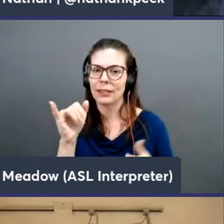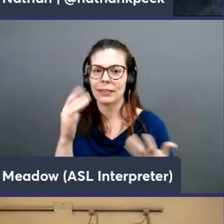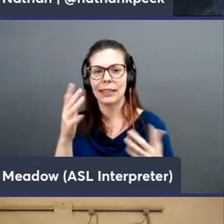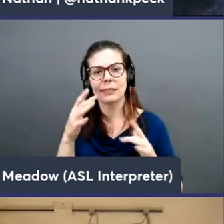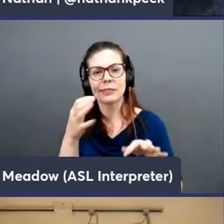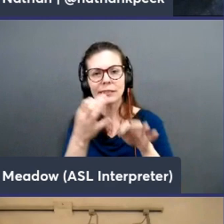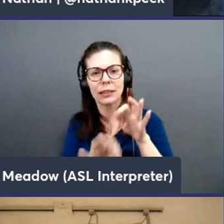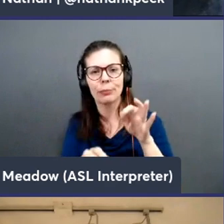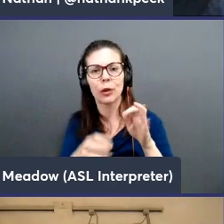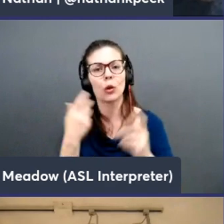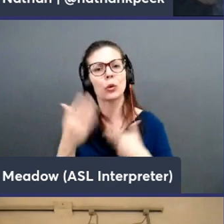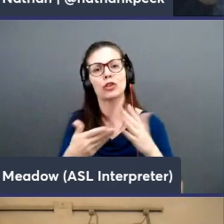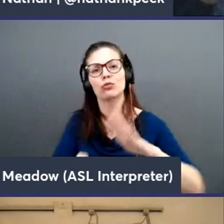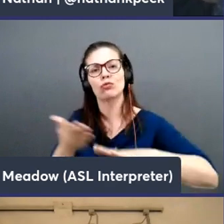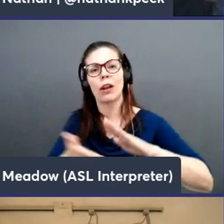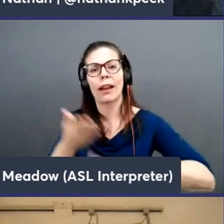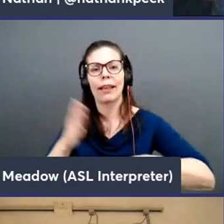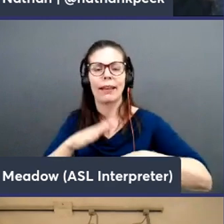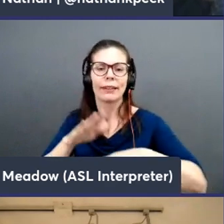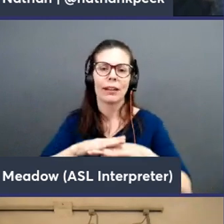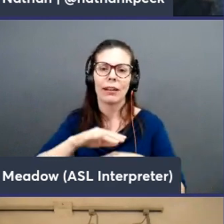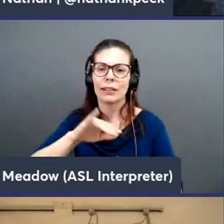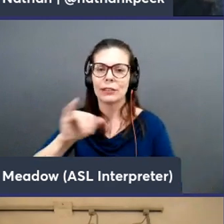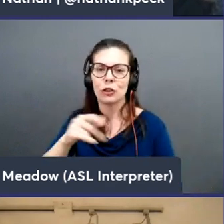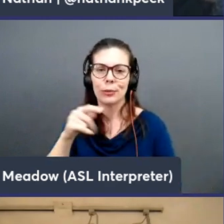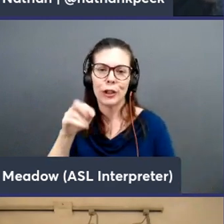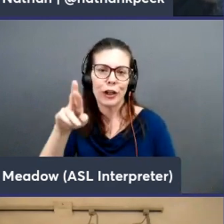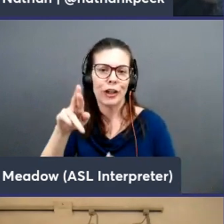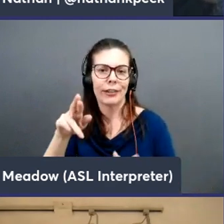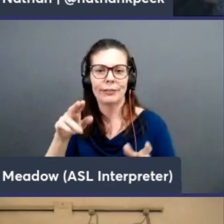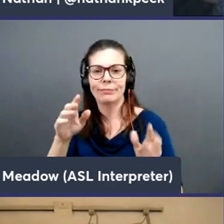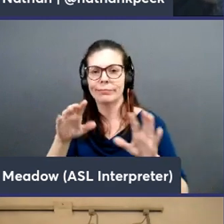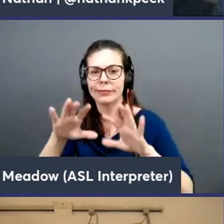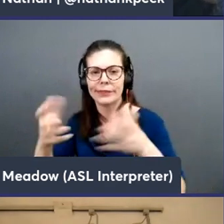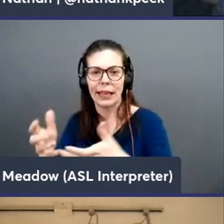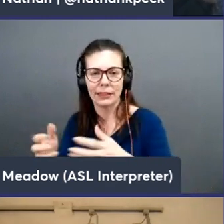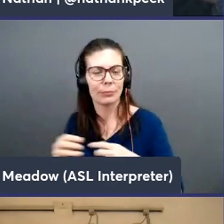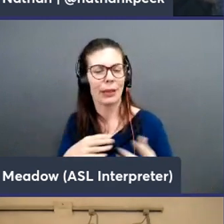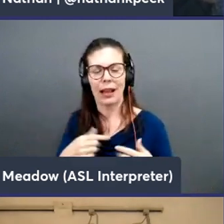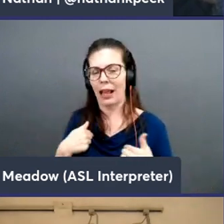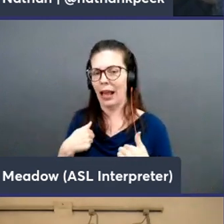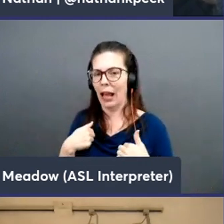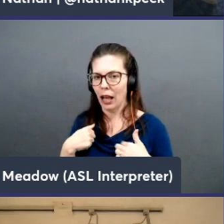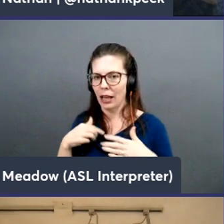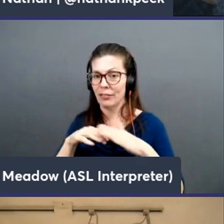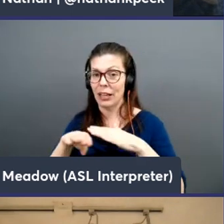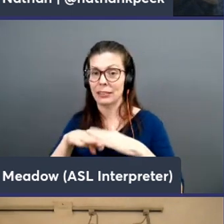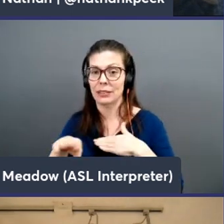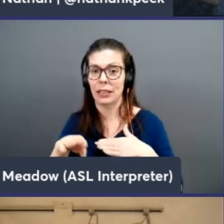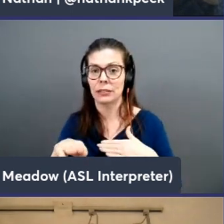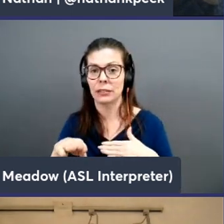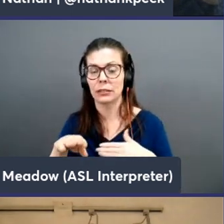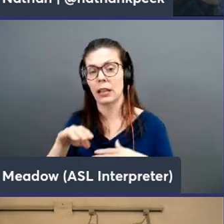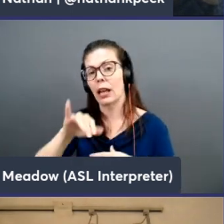'cause we're all just running things in Jupyter cells, but, you know, I've accessed an ion trap